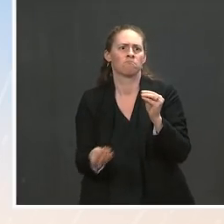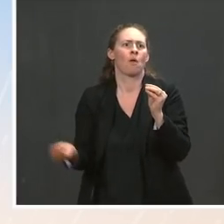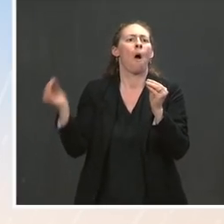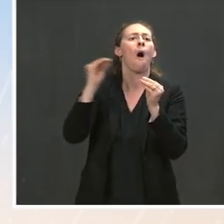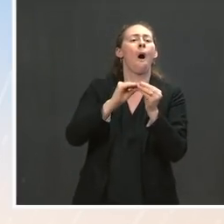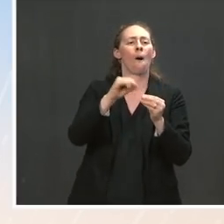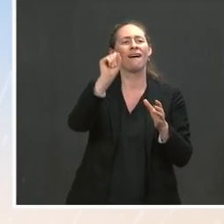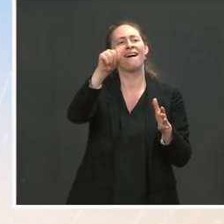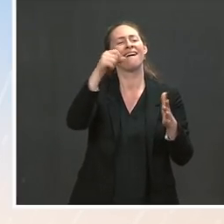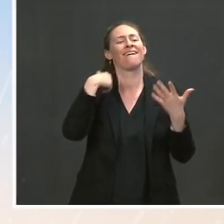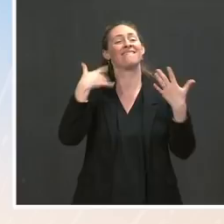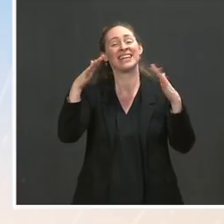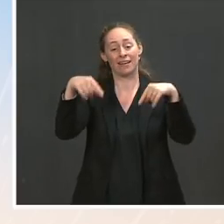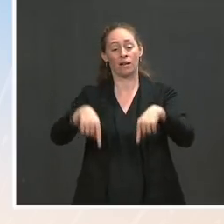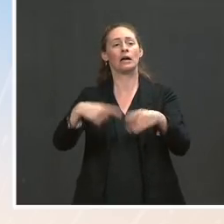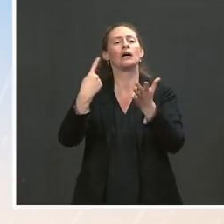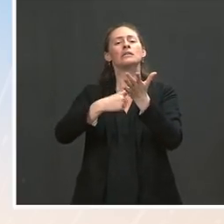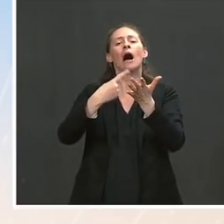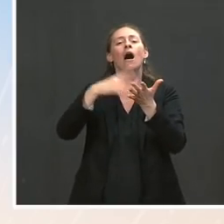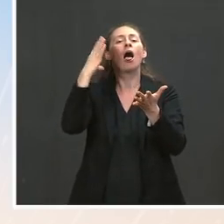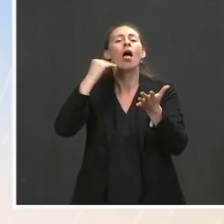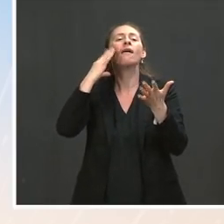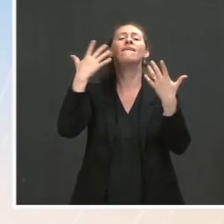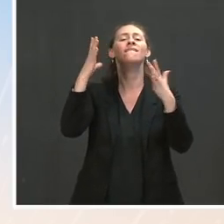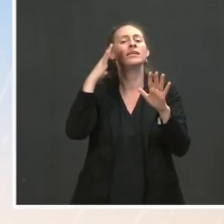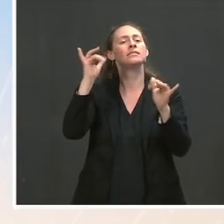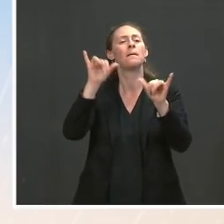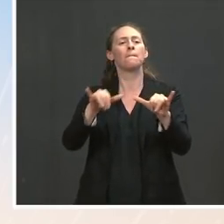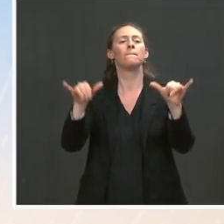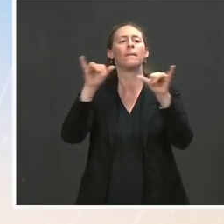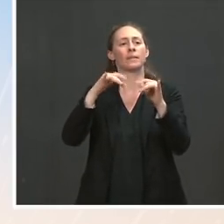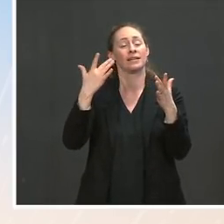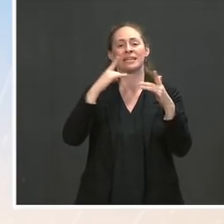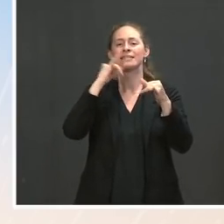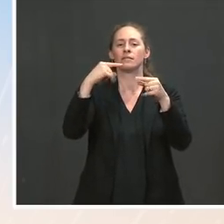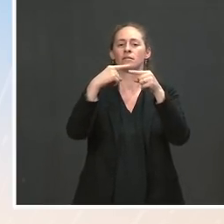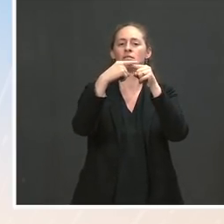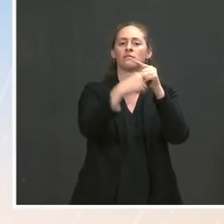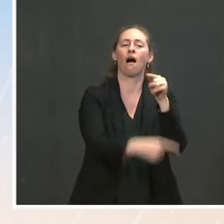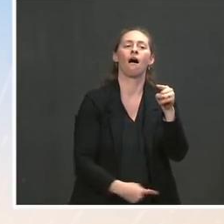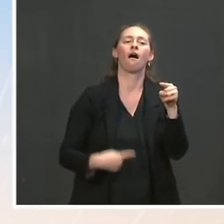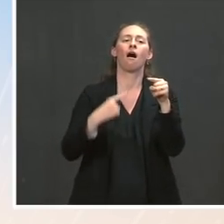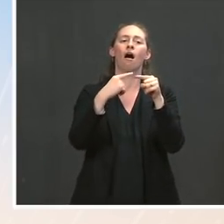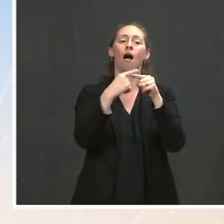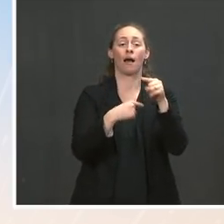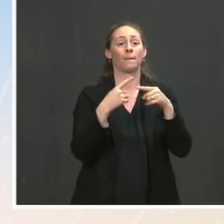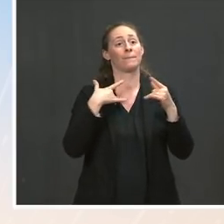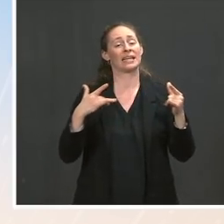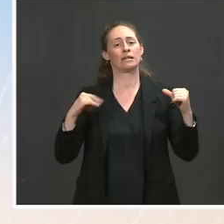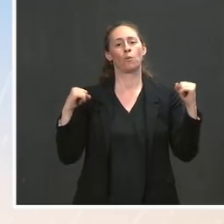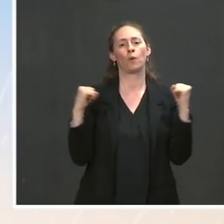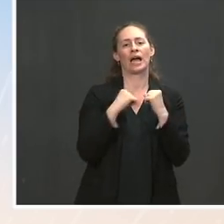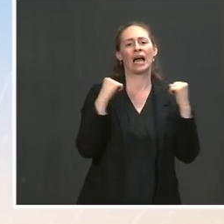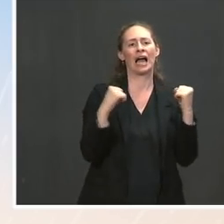It is often seasonal. It is often cyclical. He just wanted to convey that in his effort to communicate